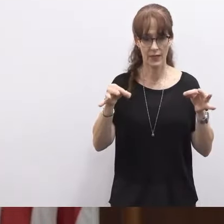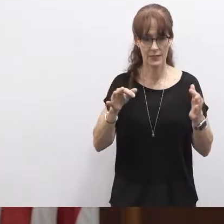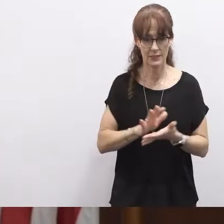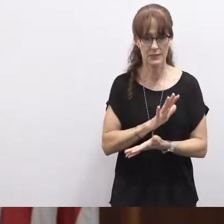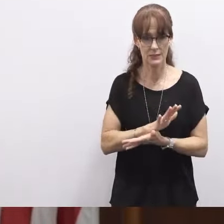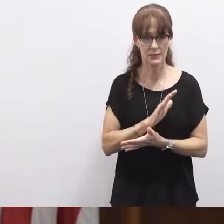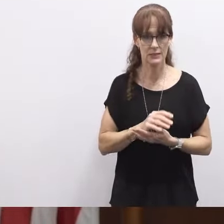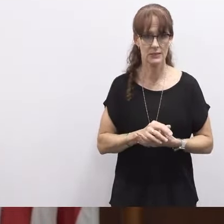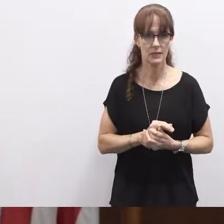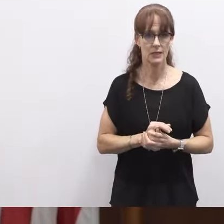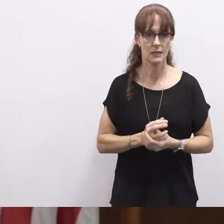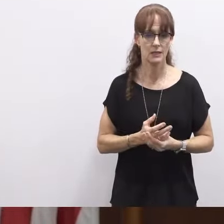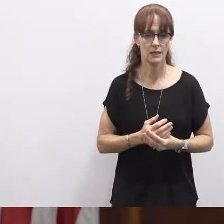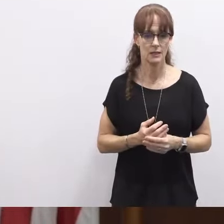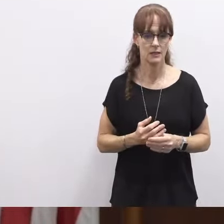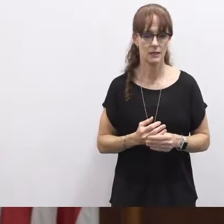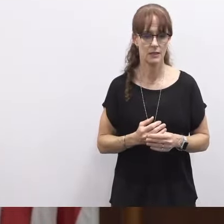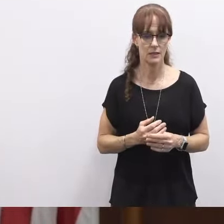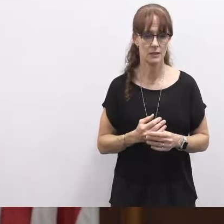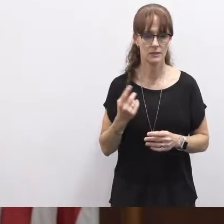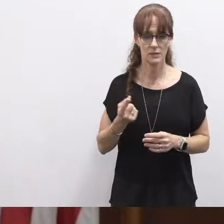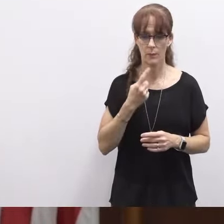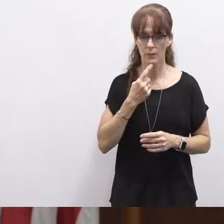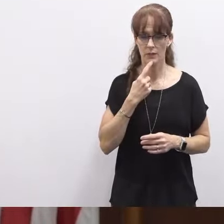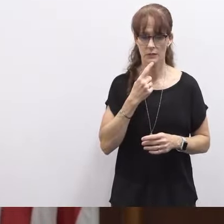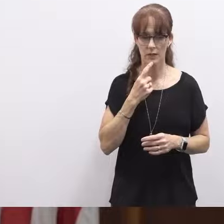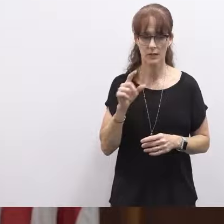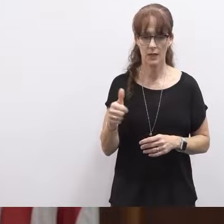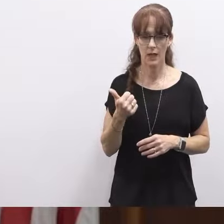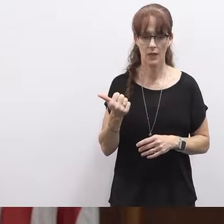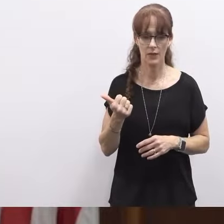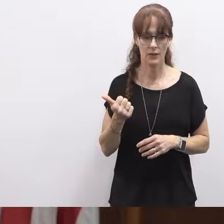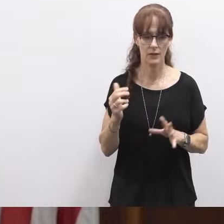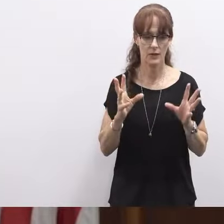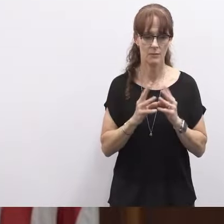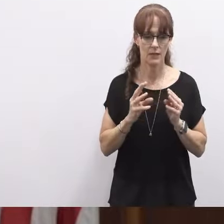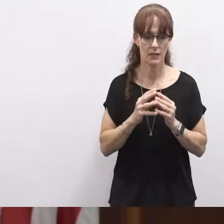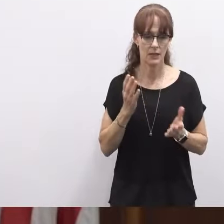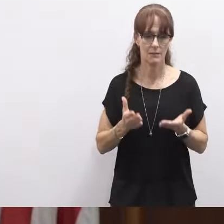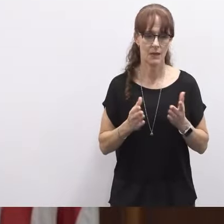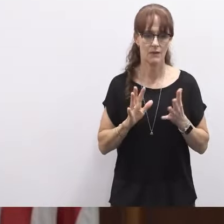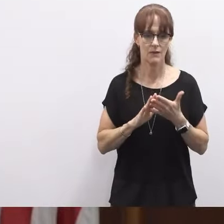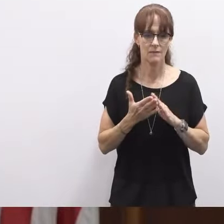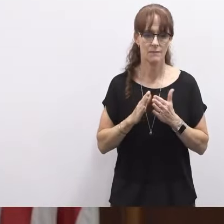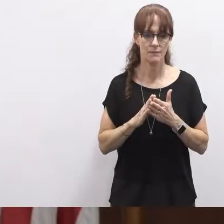I think as someone said in one of the other redistricting meetings, maybe for the city, is that there are some things